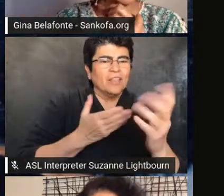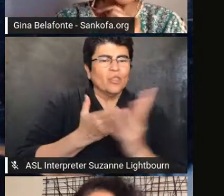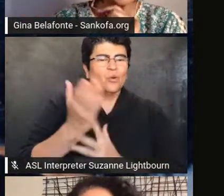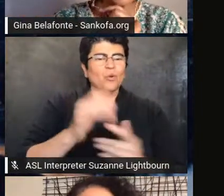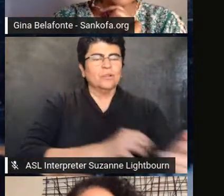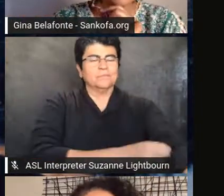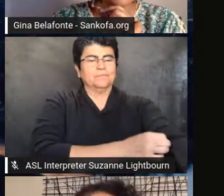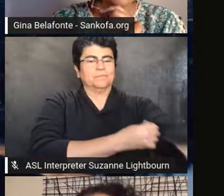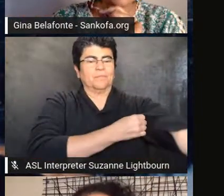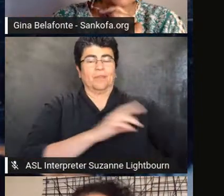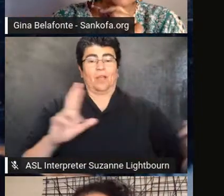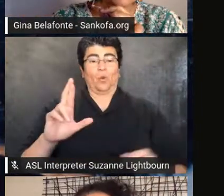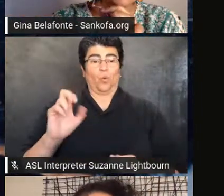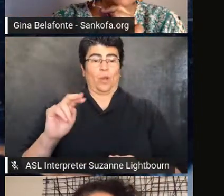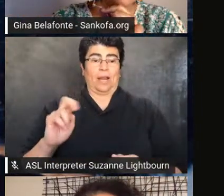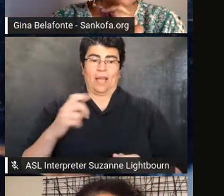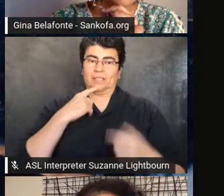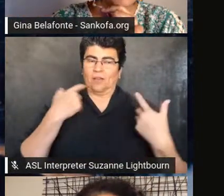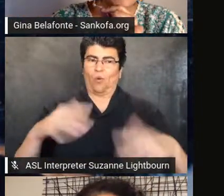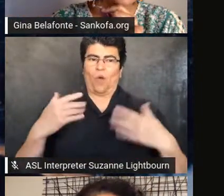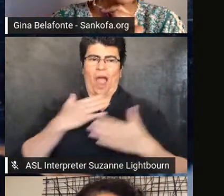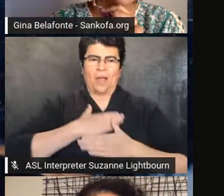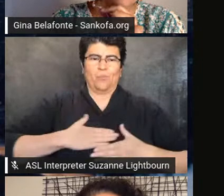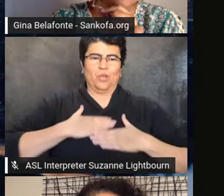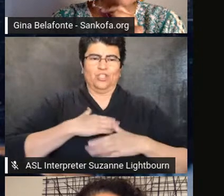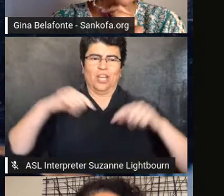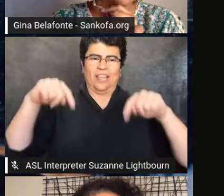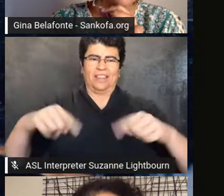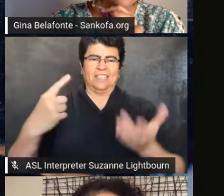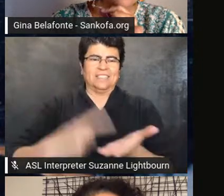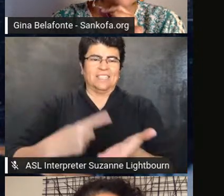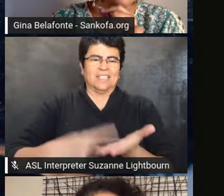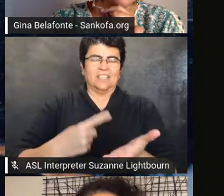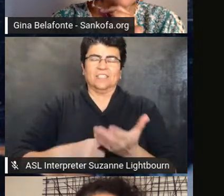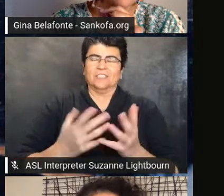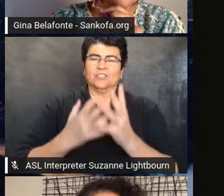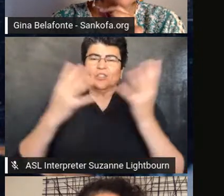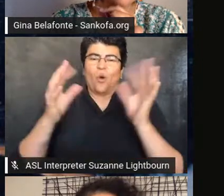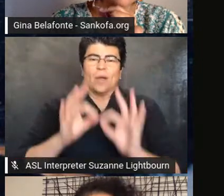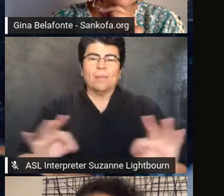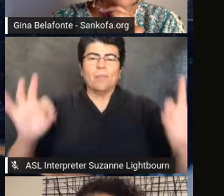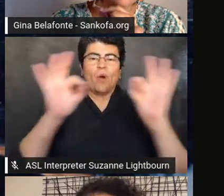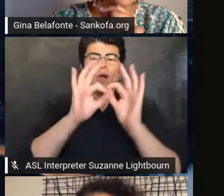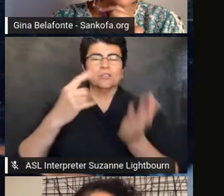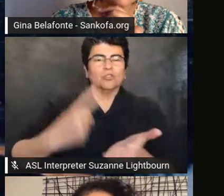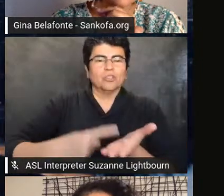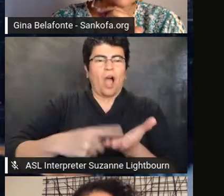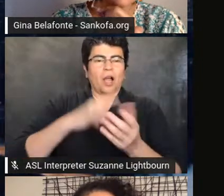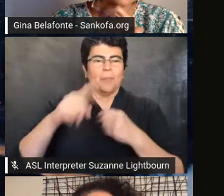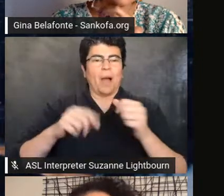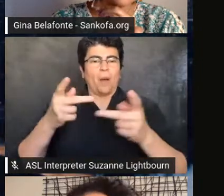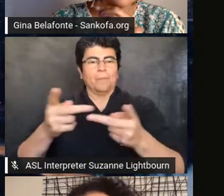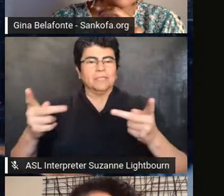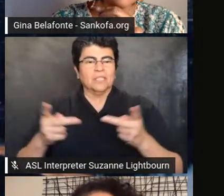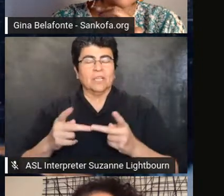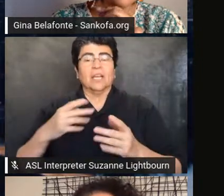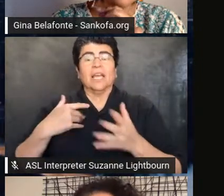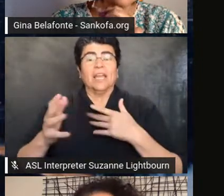Well, first of all I really appreciate this discussion because it's so important to talk about the positioning. And even with Abled Differently,